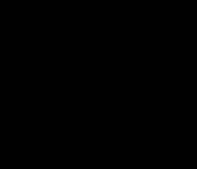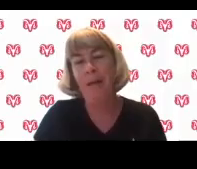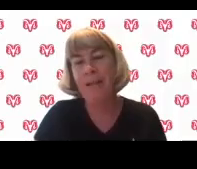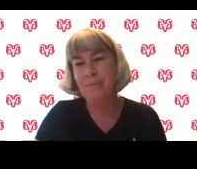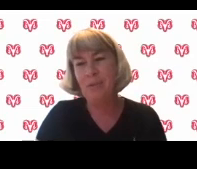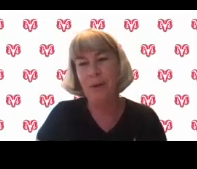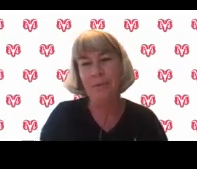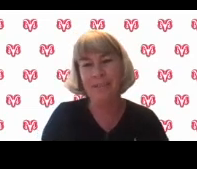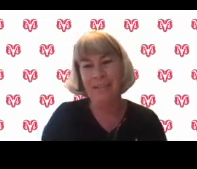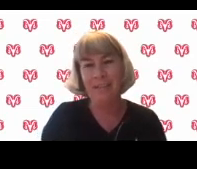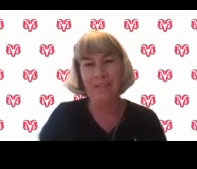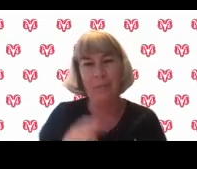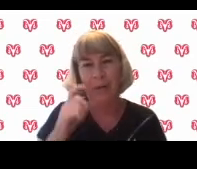Welcome to our presentation this morning.